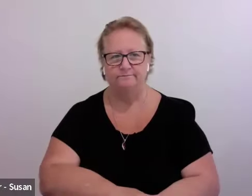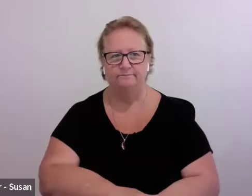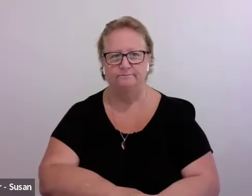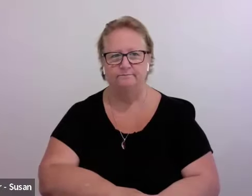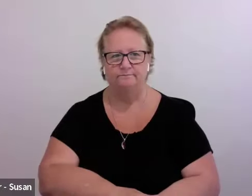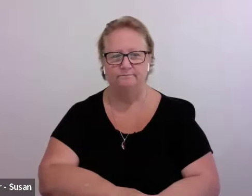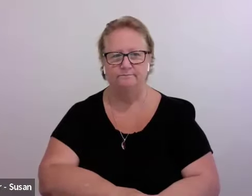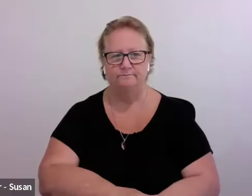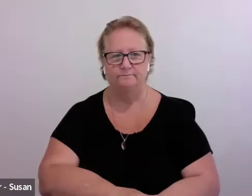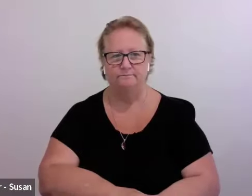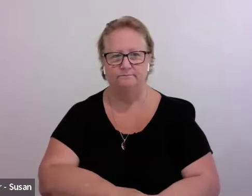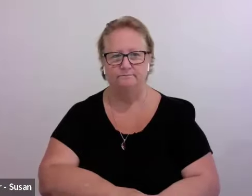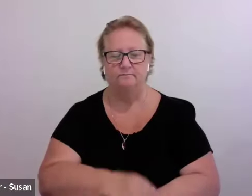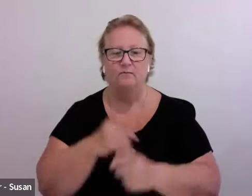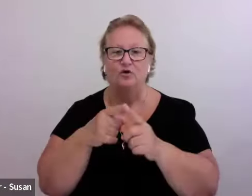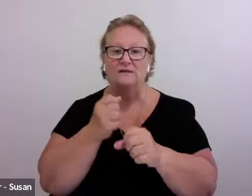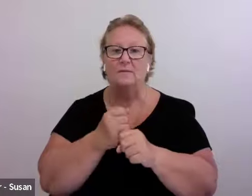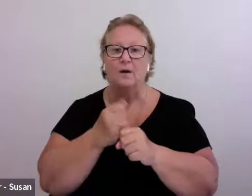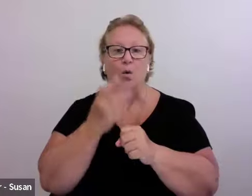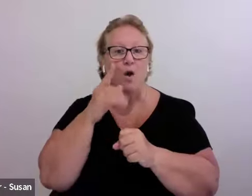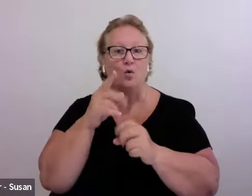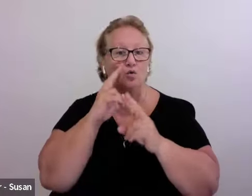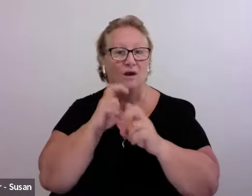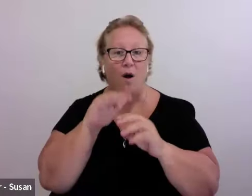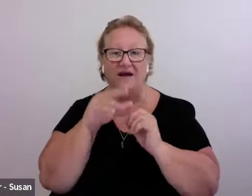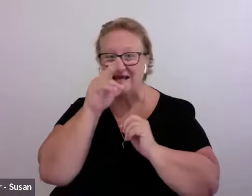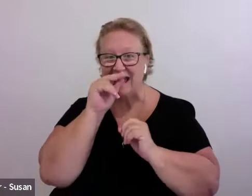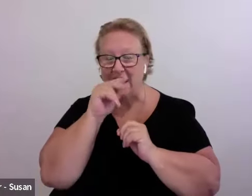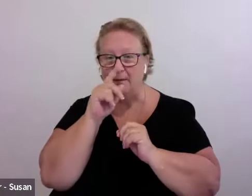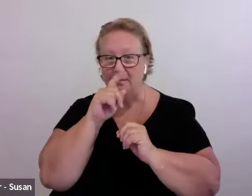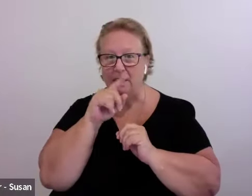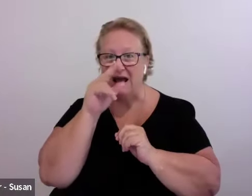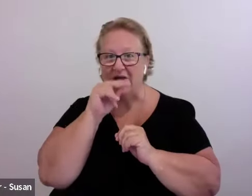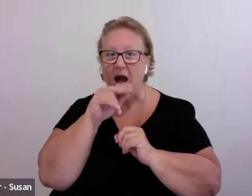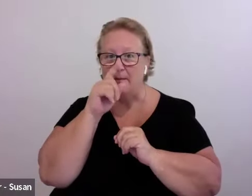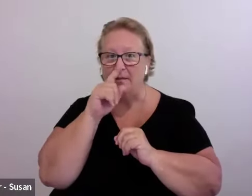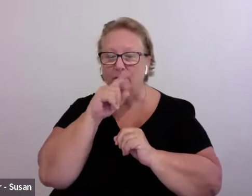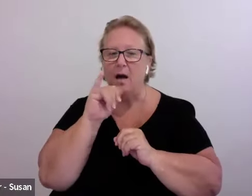just as valid as people with disability? The answer to